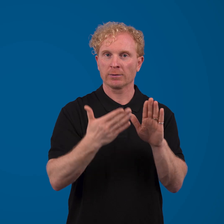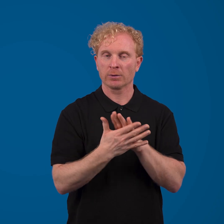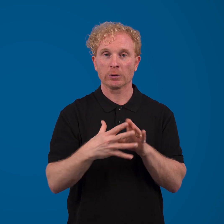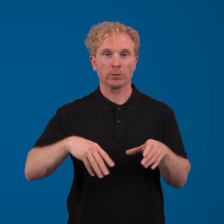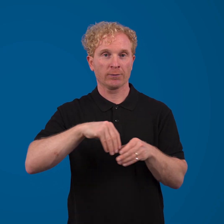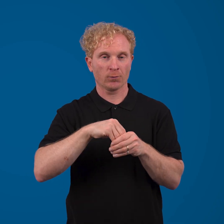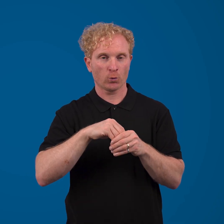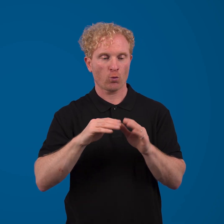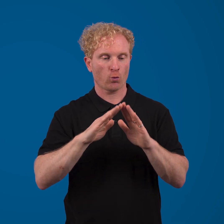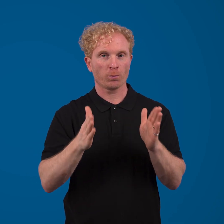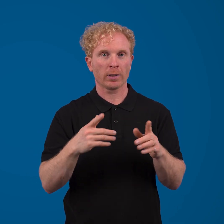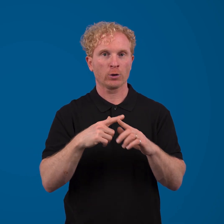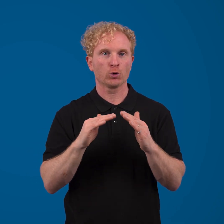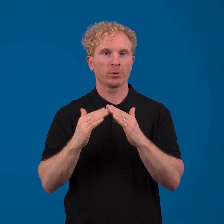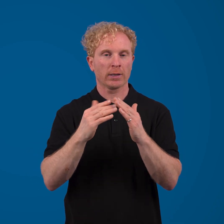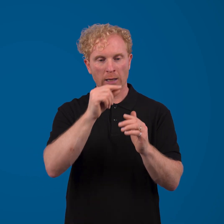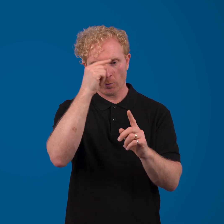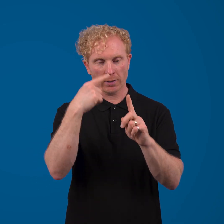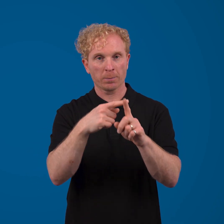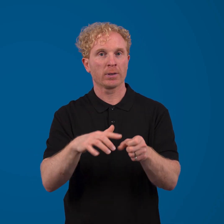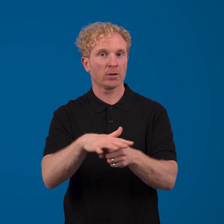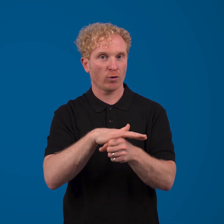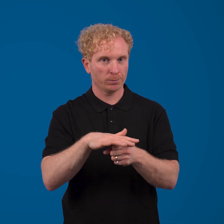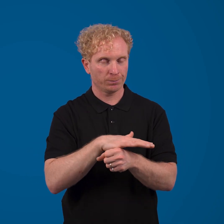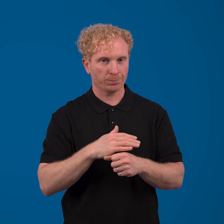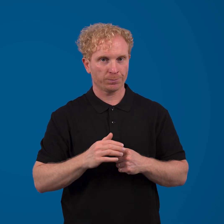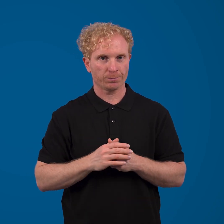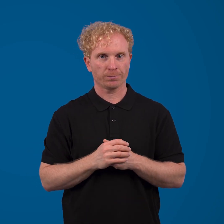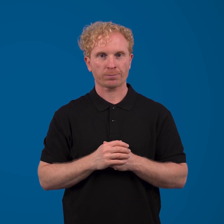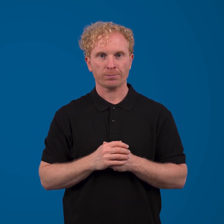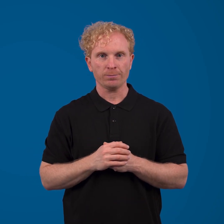under the Inclusive Homes and Communities Outcome Area.